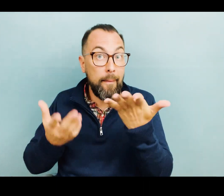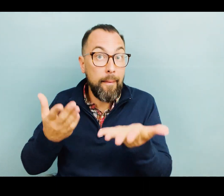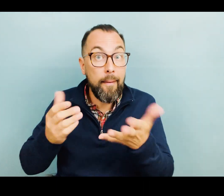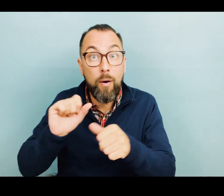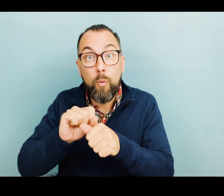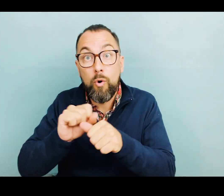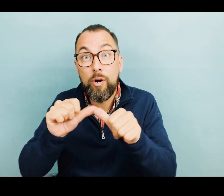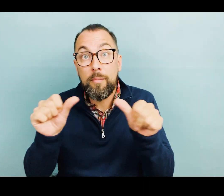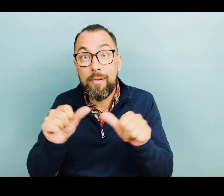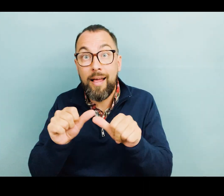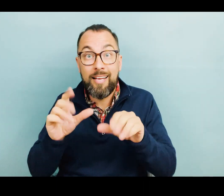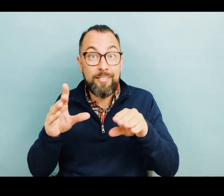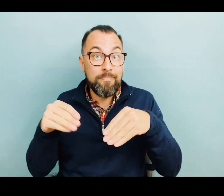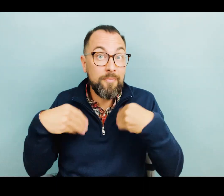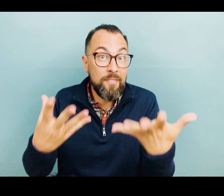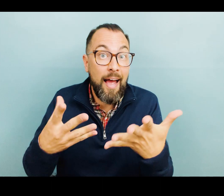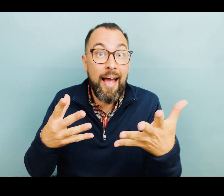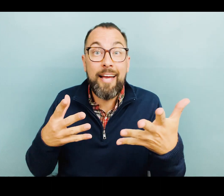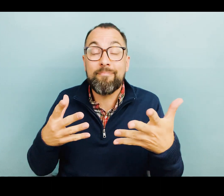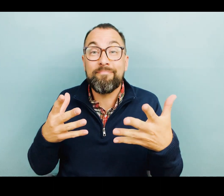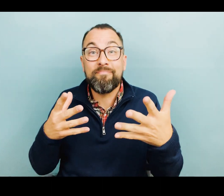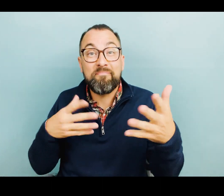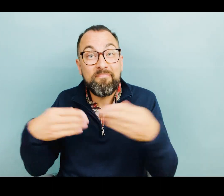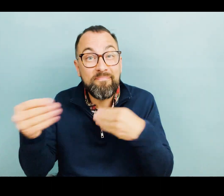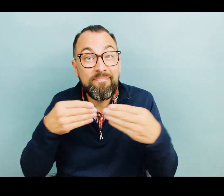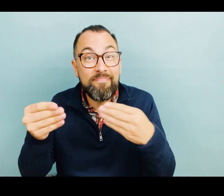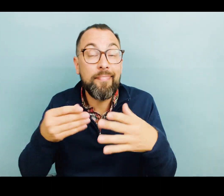levels but hasn’t quite returned to normal for people without disabilities. It’s suspected that